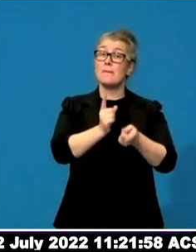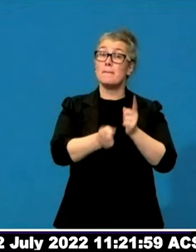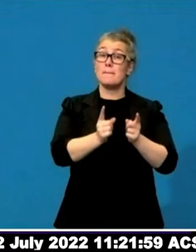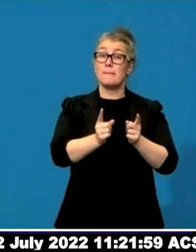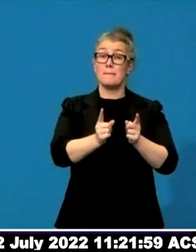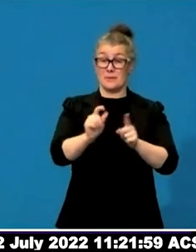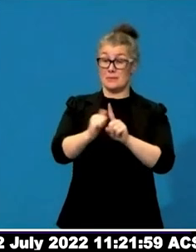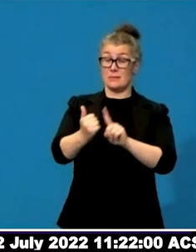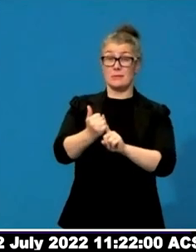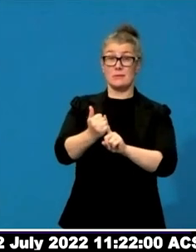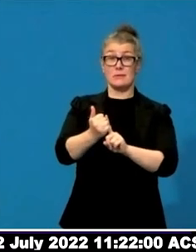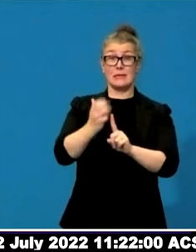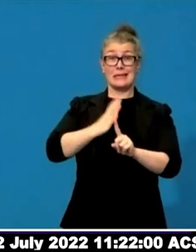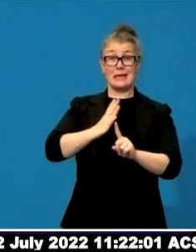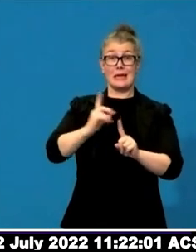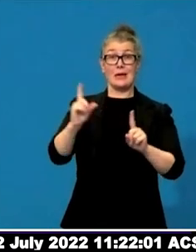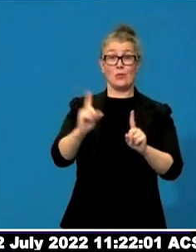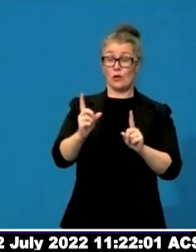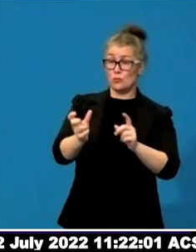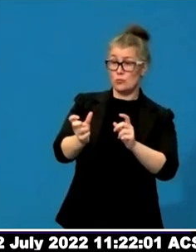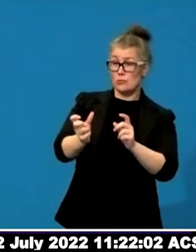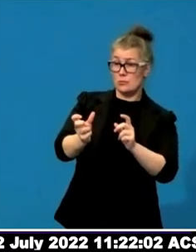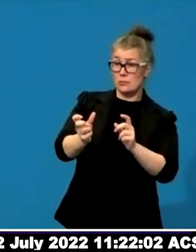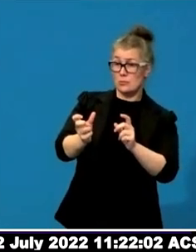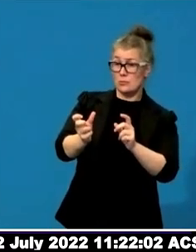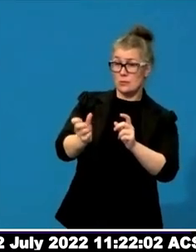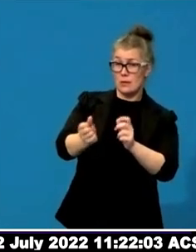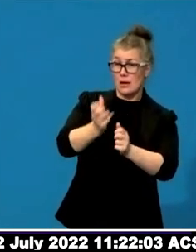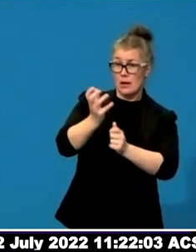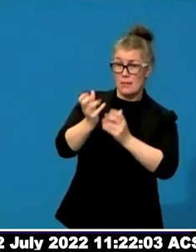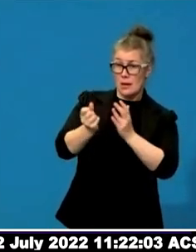where the person thinks that they might like to live,